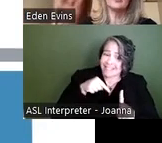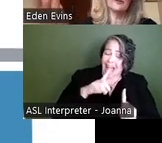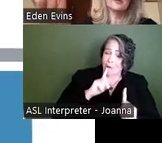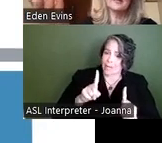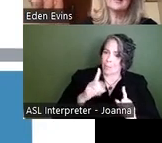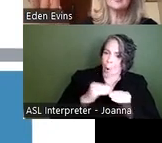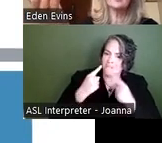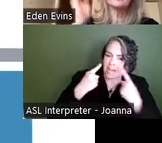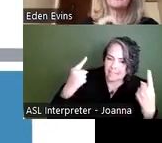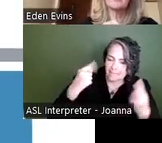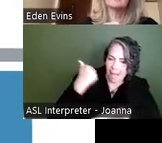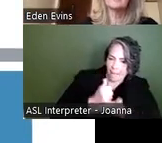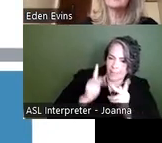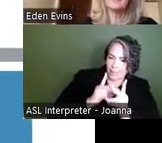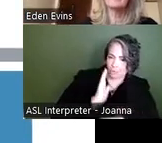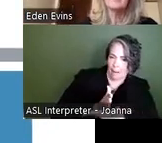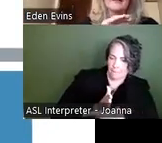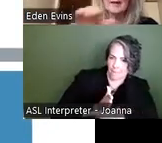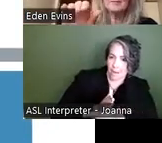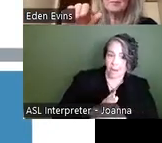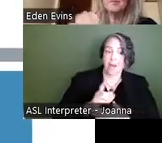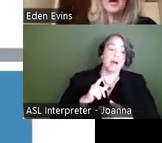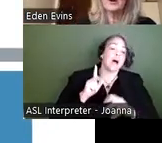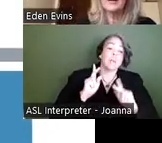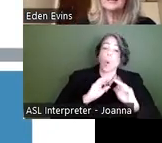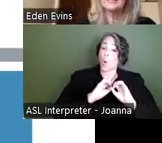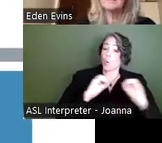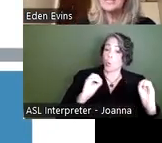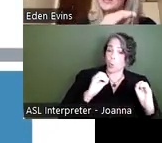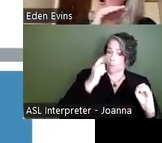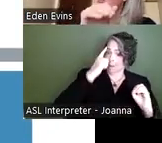those without a psychiatric illness, varenicline is better than bupropion or nicotine patch and all